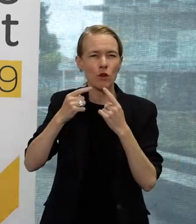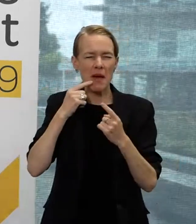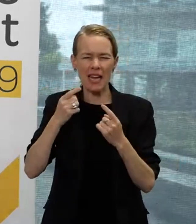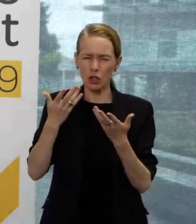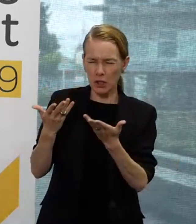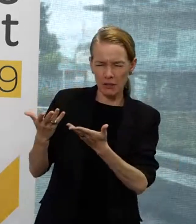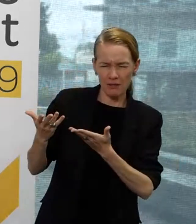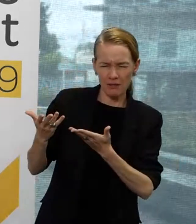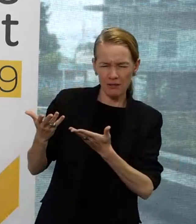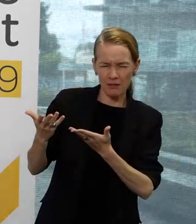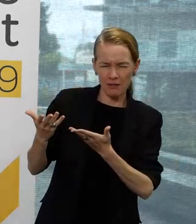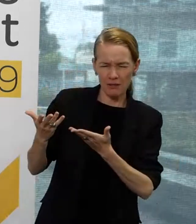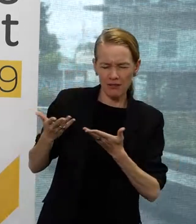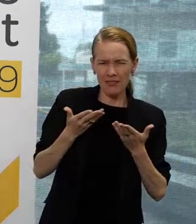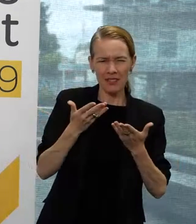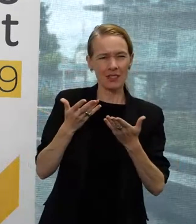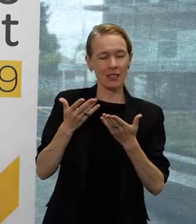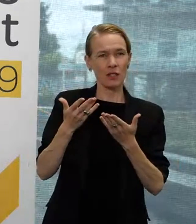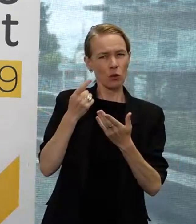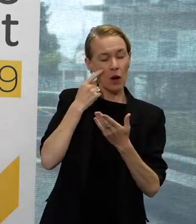or we'll see if that was the source of his infection.